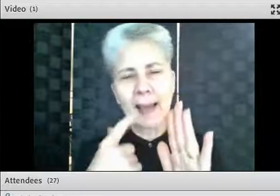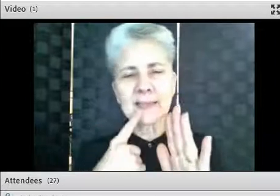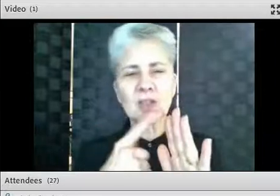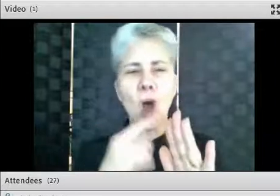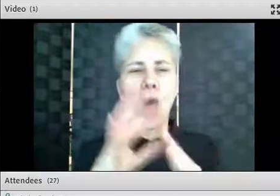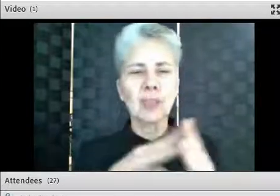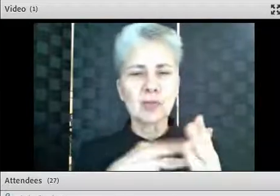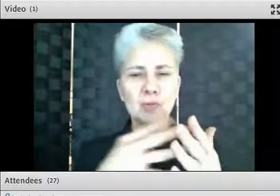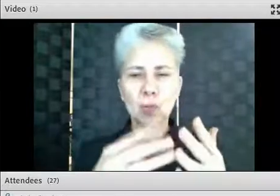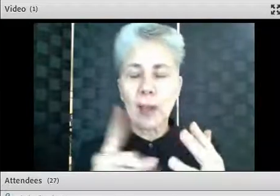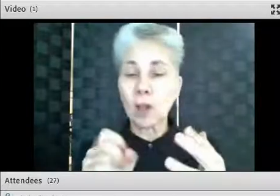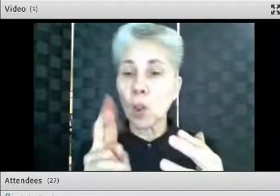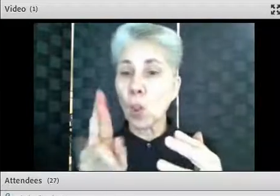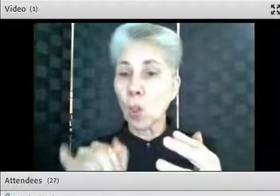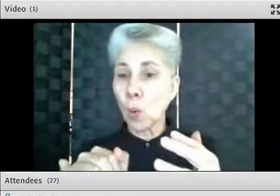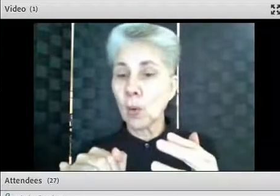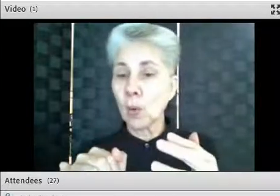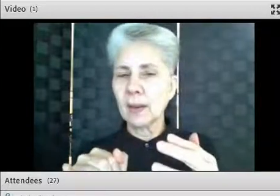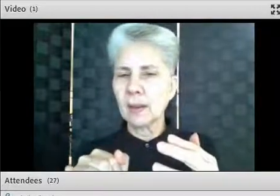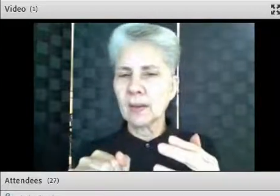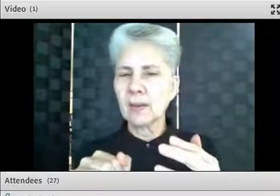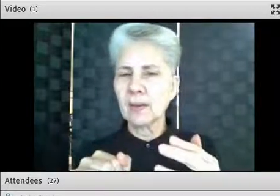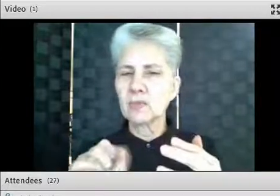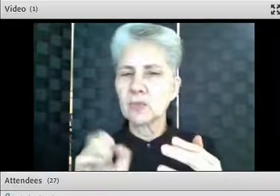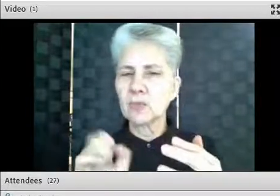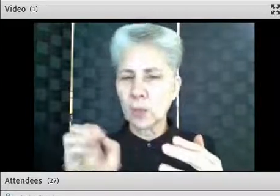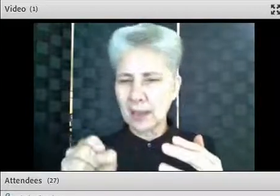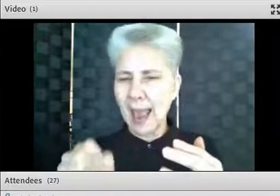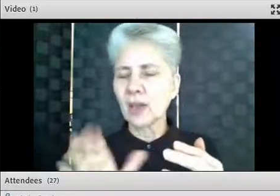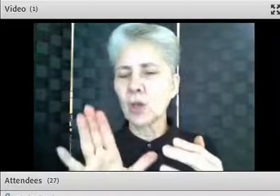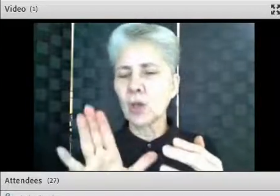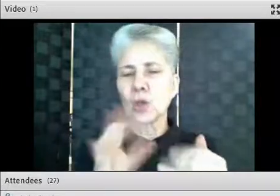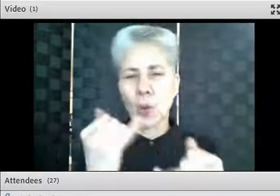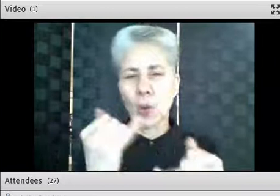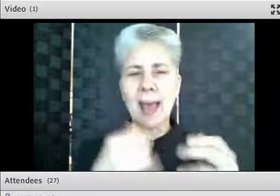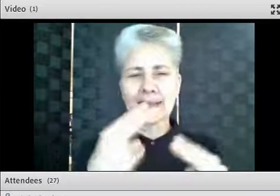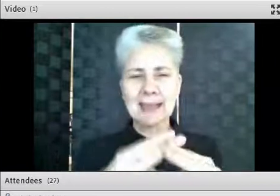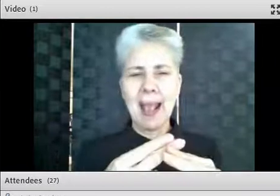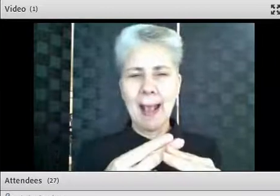Oh, so, Lori, so the Falk, so, yeah, so your last name, right,